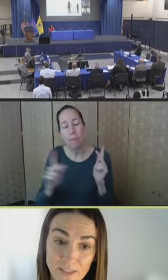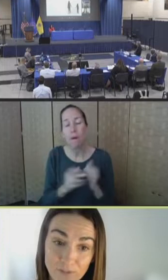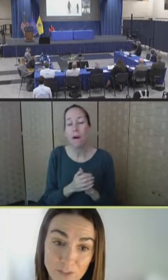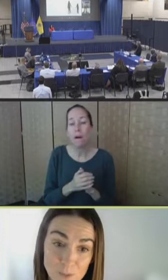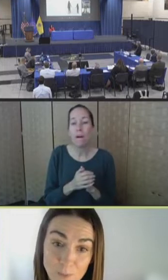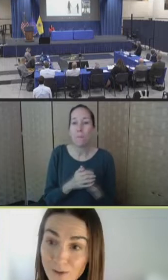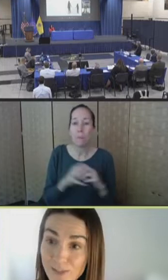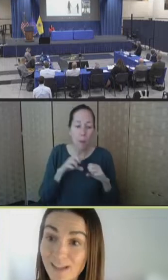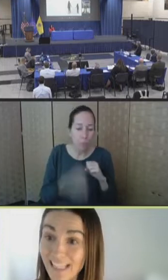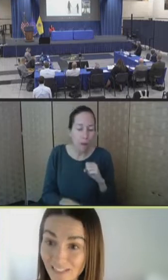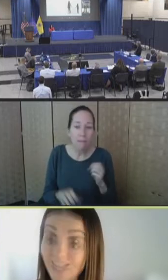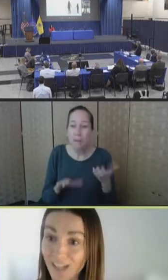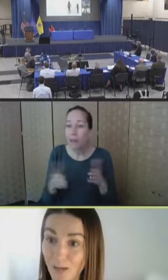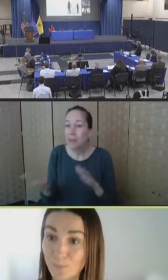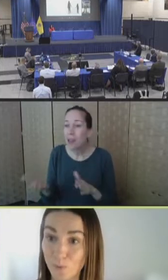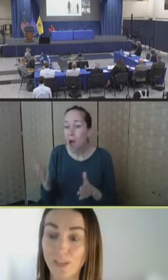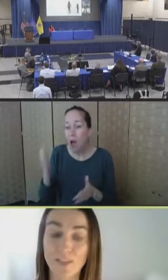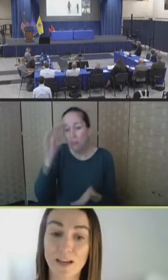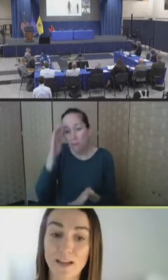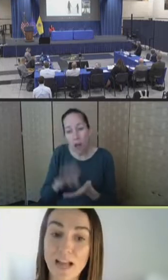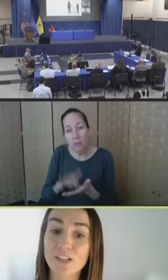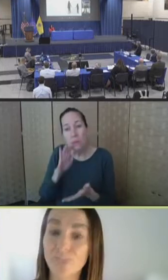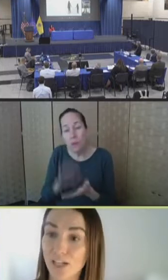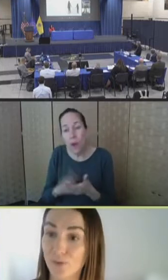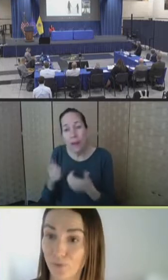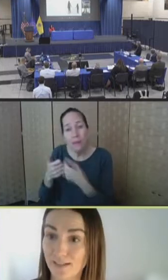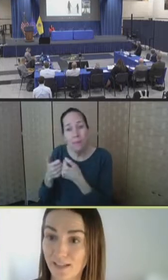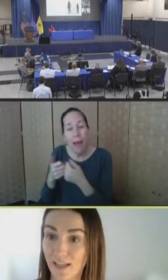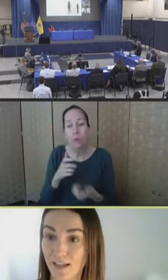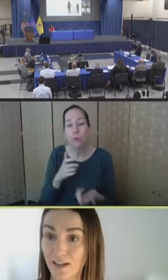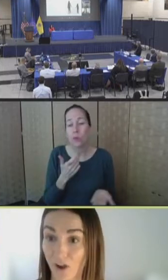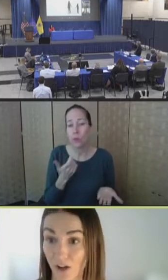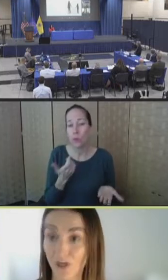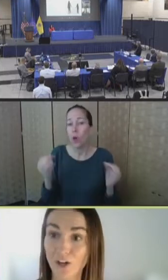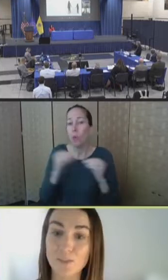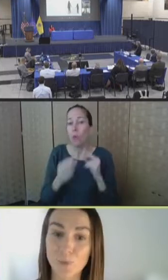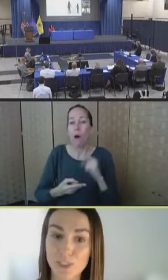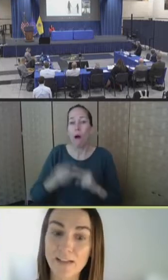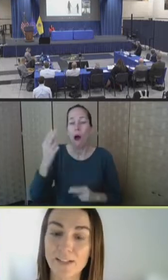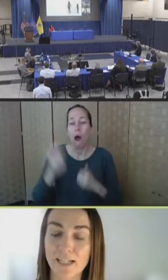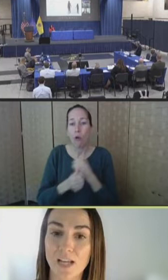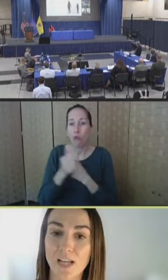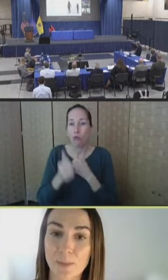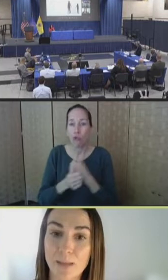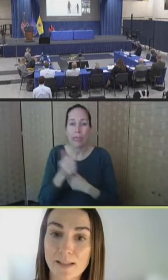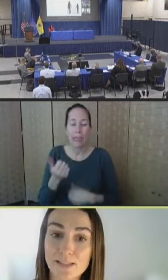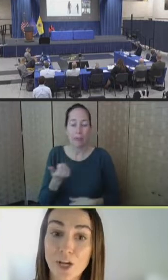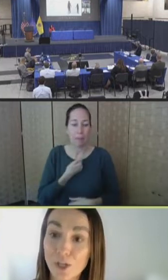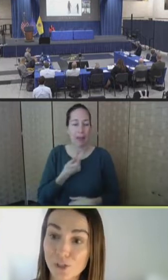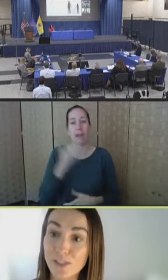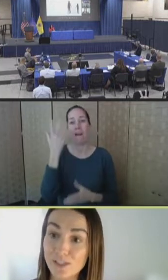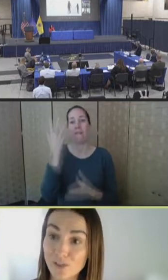of a spouse even comes with an elevated risk in all-cause mortality in the few months. So, this is